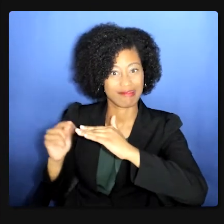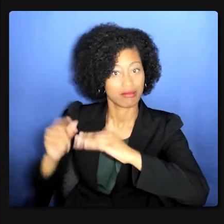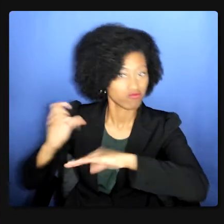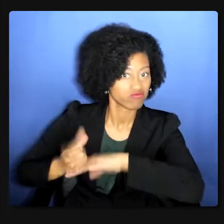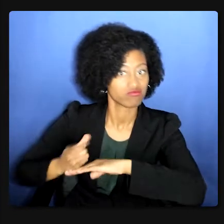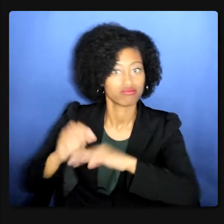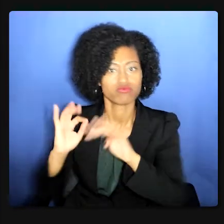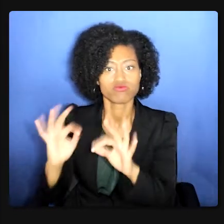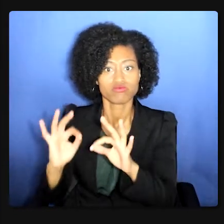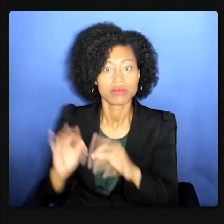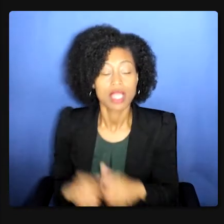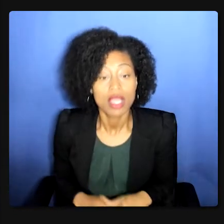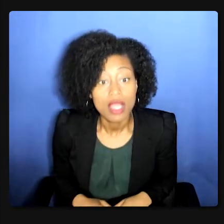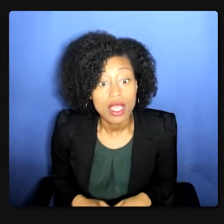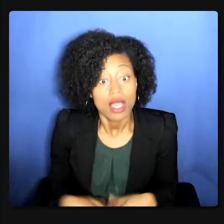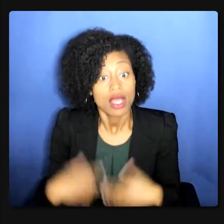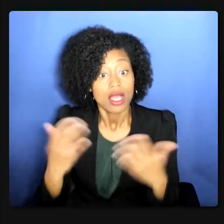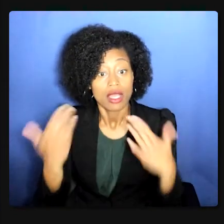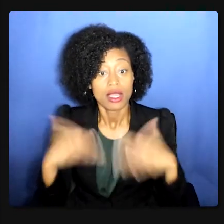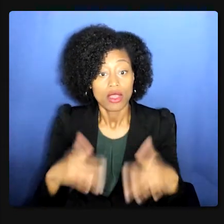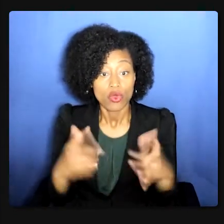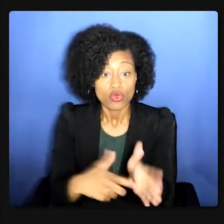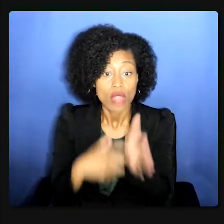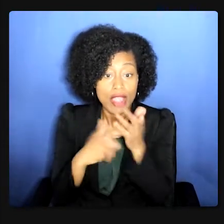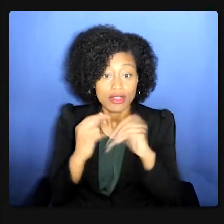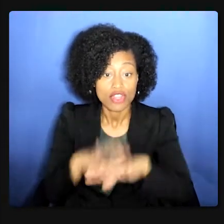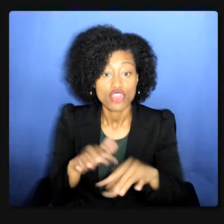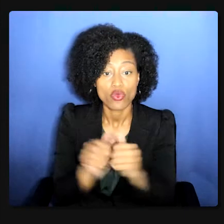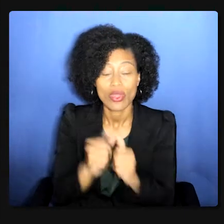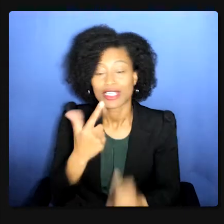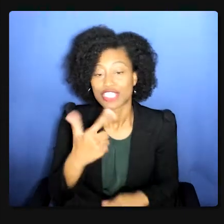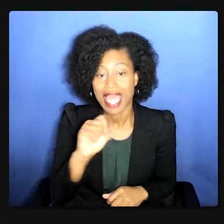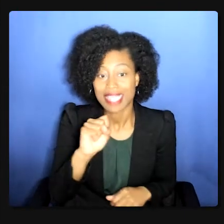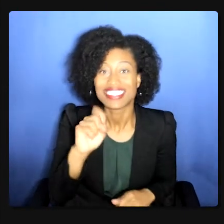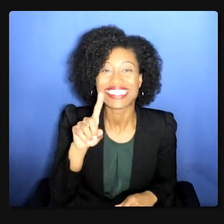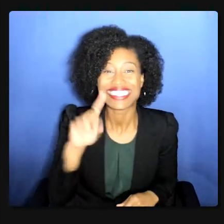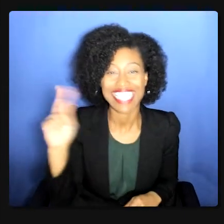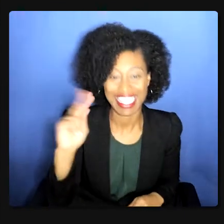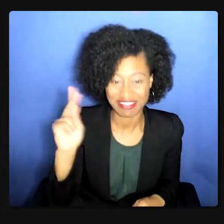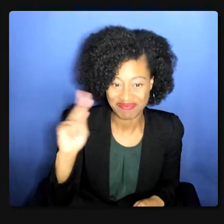The other thing we want is to require integration with game server SDK